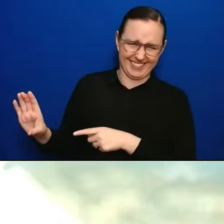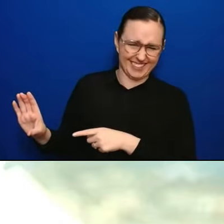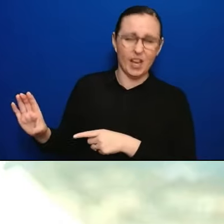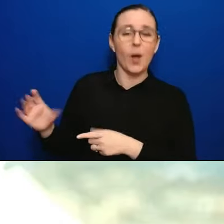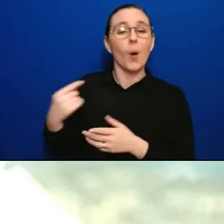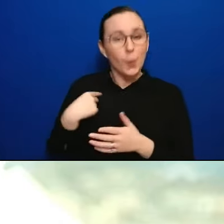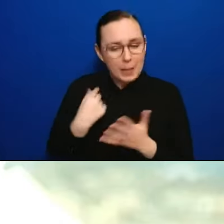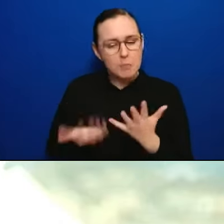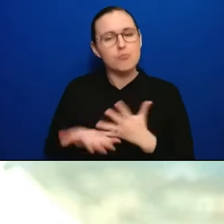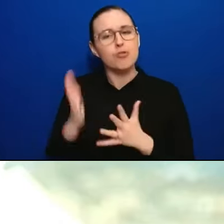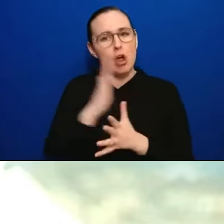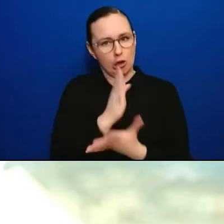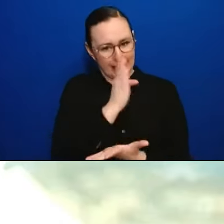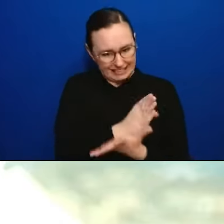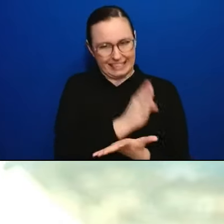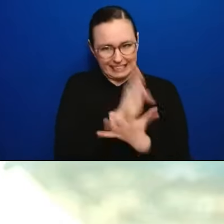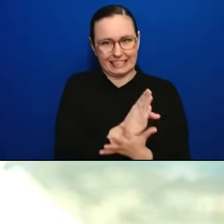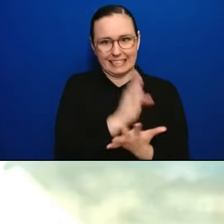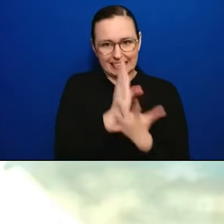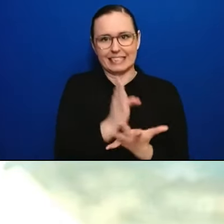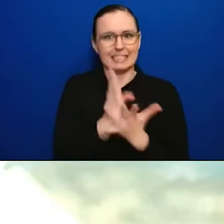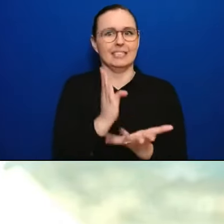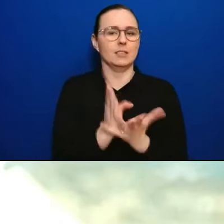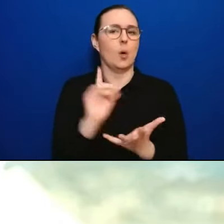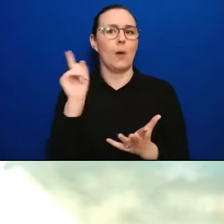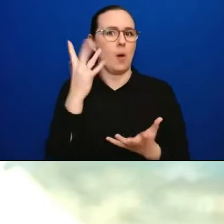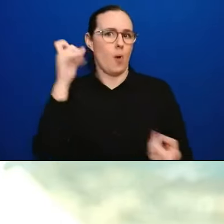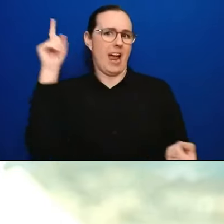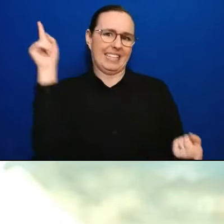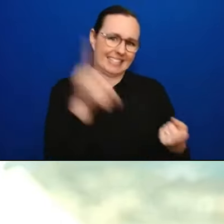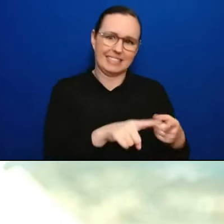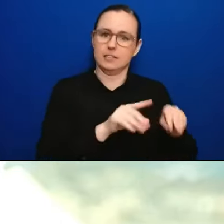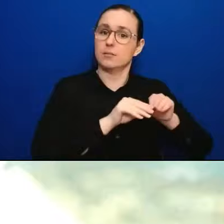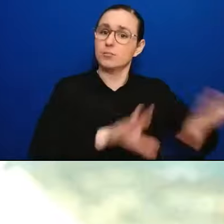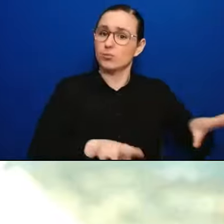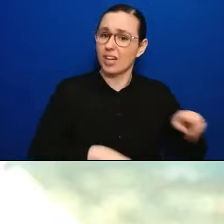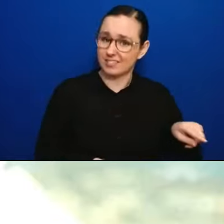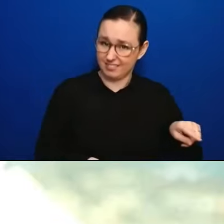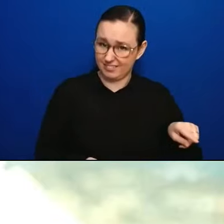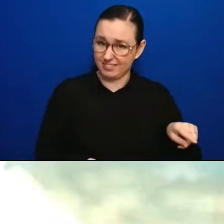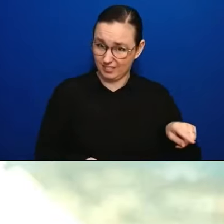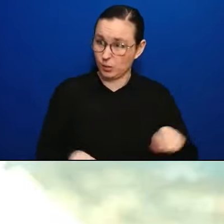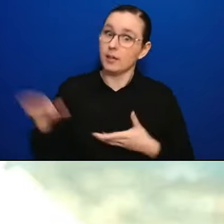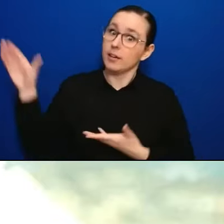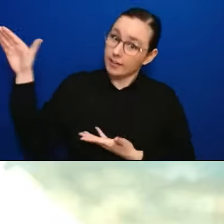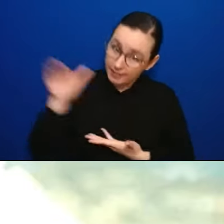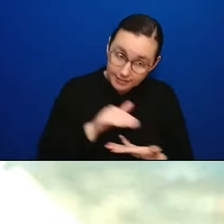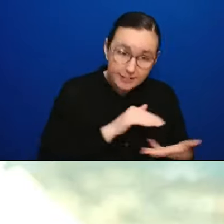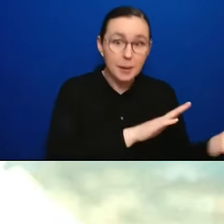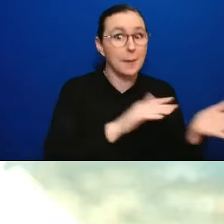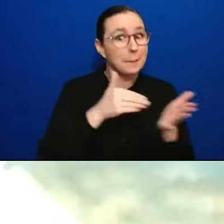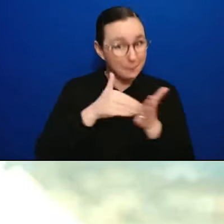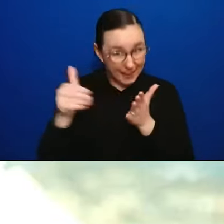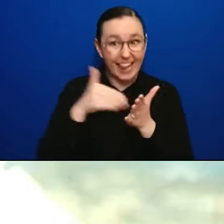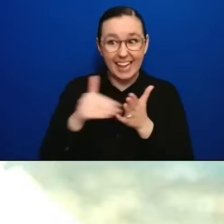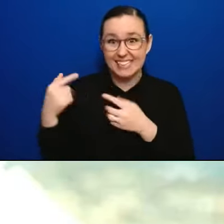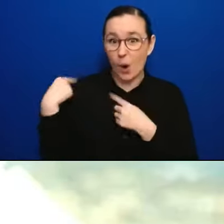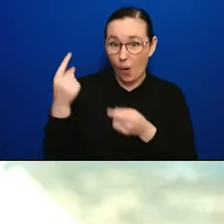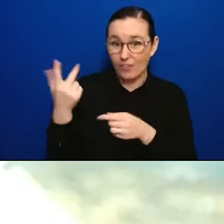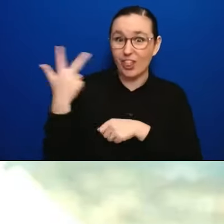is waiting around and we're giving priority to those areas where we can have the biggest impact on the pandemic and those are the areas I've